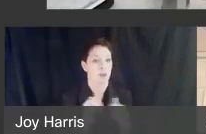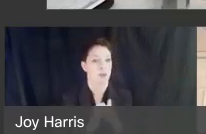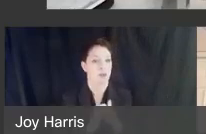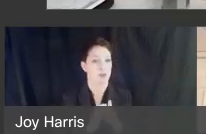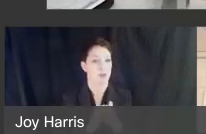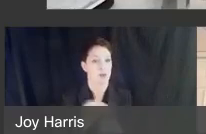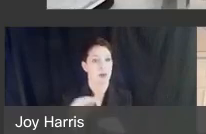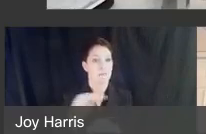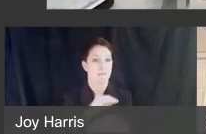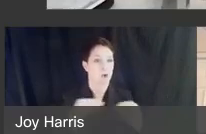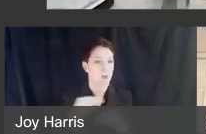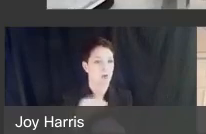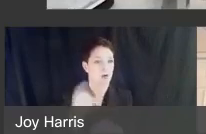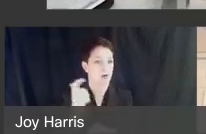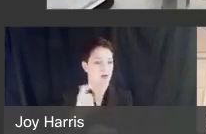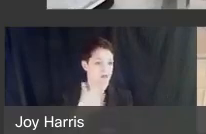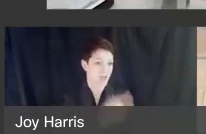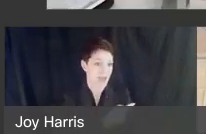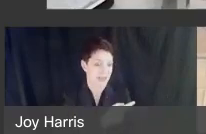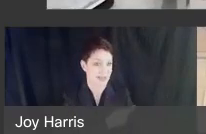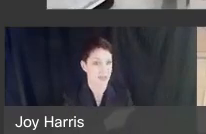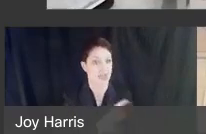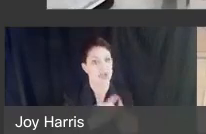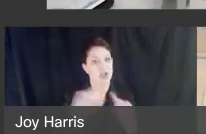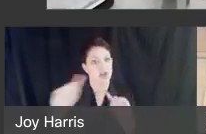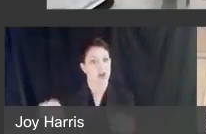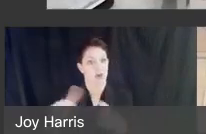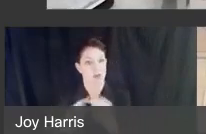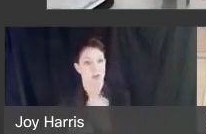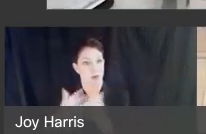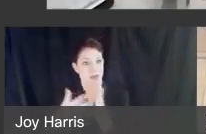taking vaccine to are some of our most vulnerable communities that don't have good